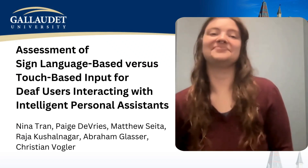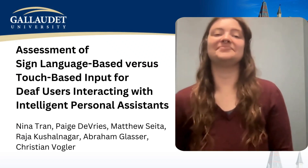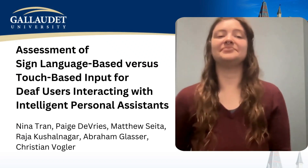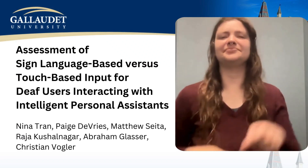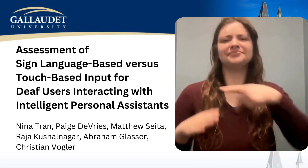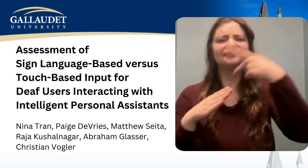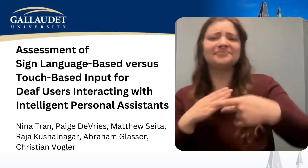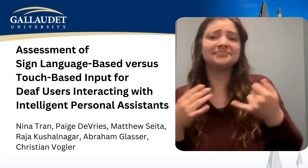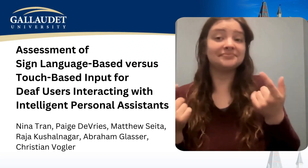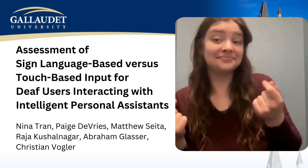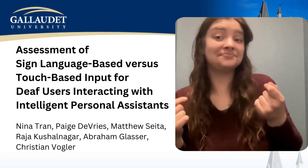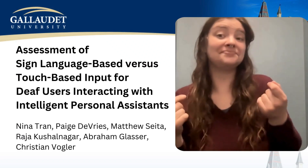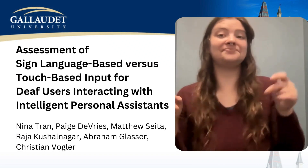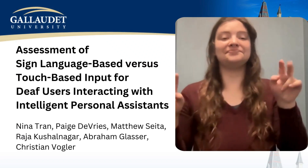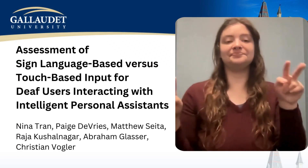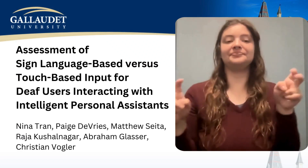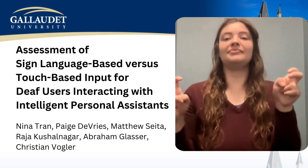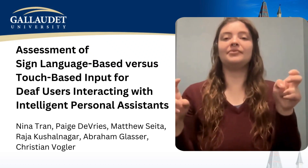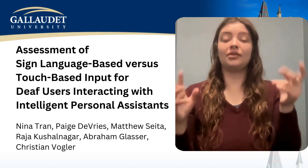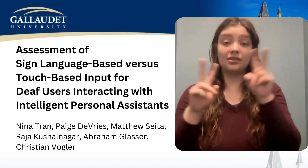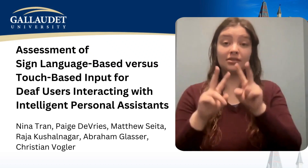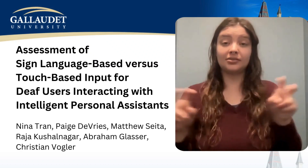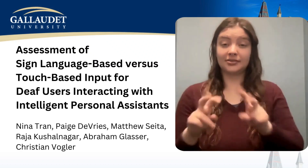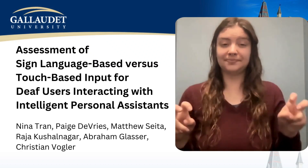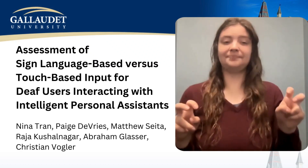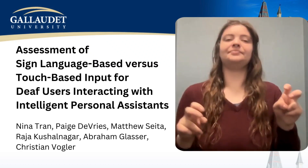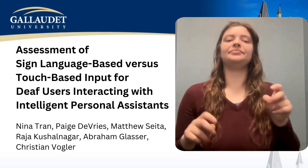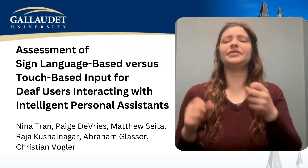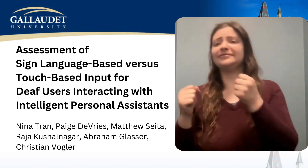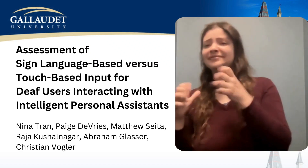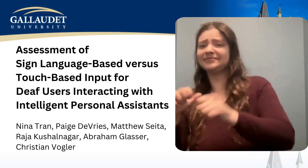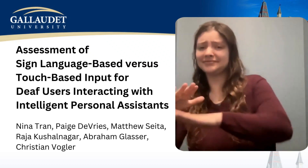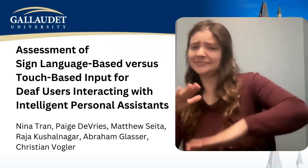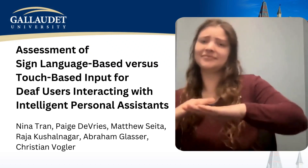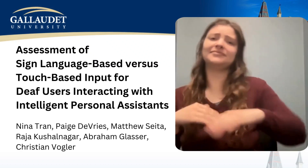project focuses on the assessment of sign language-based versus touch-based input